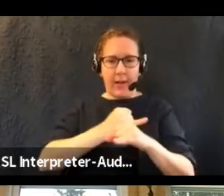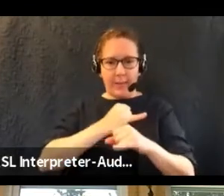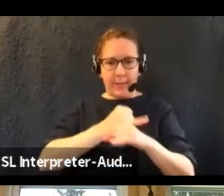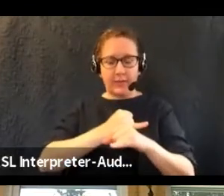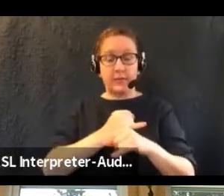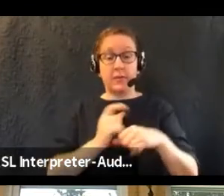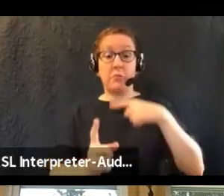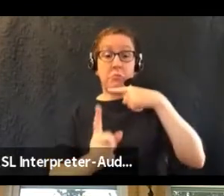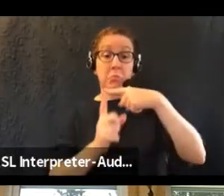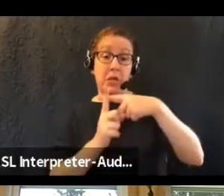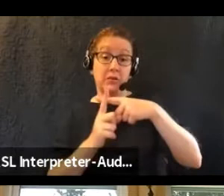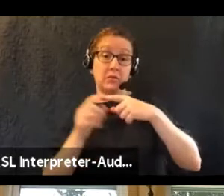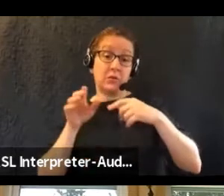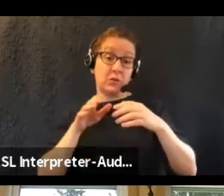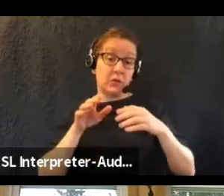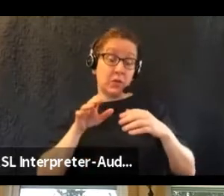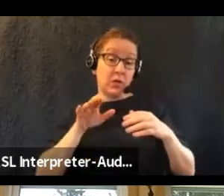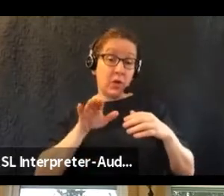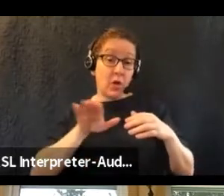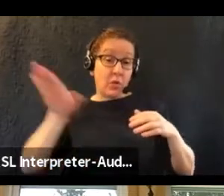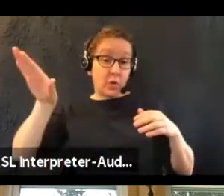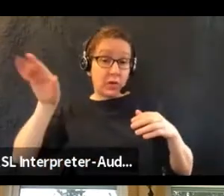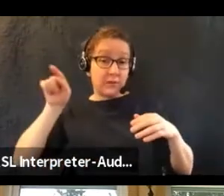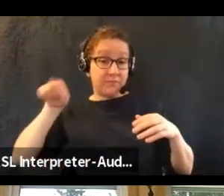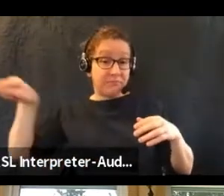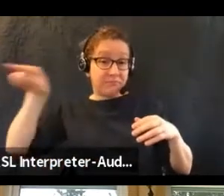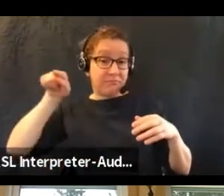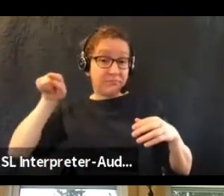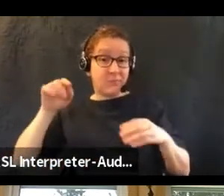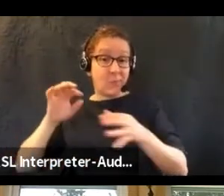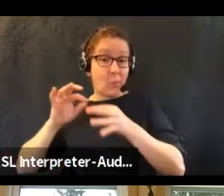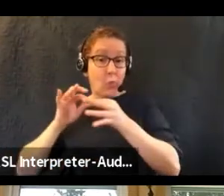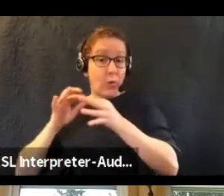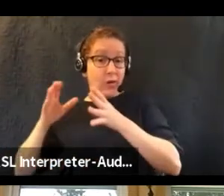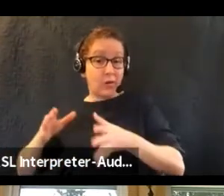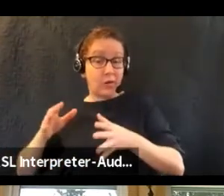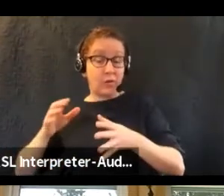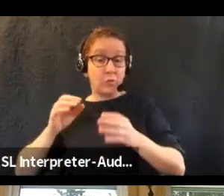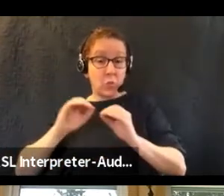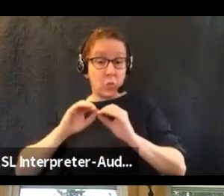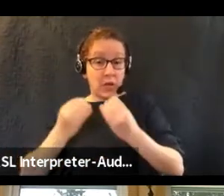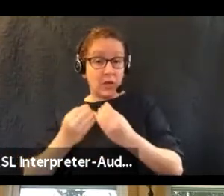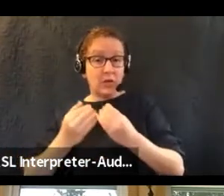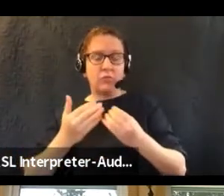as the Overseas Coordinator or organization who is well informed of the realities of that